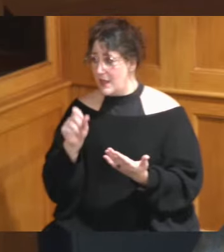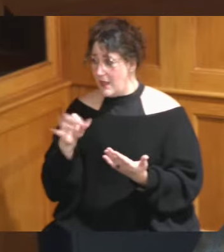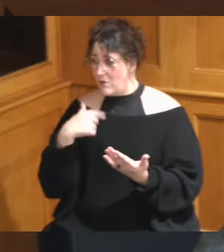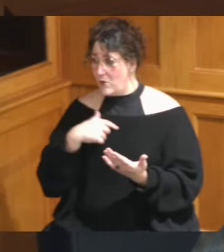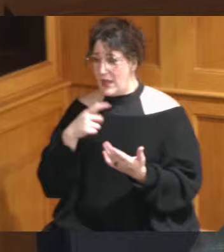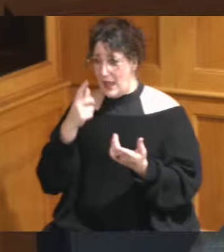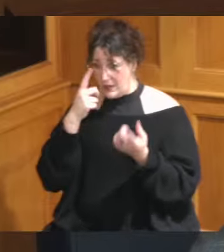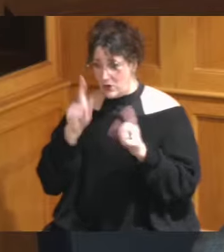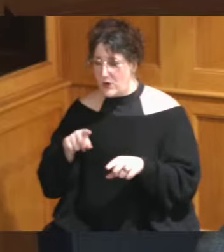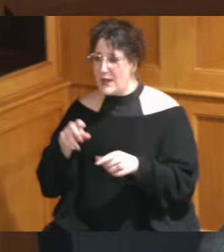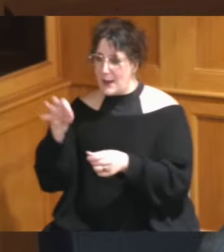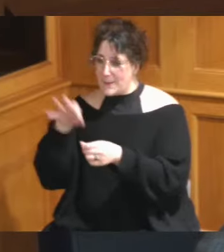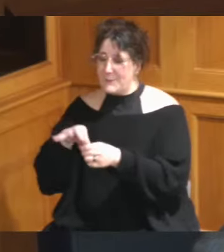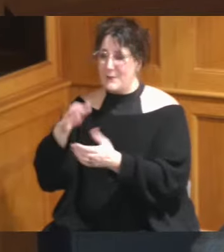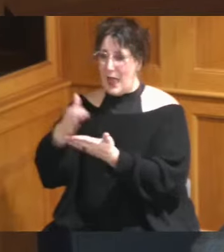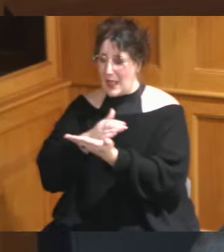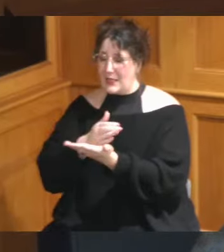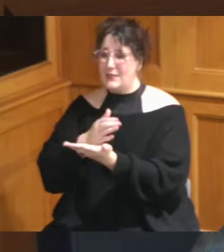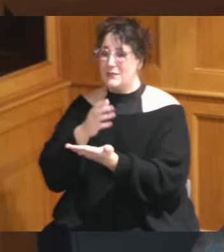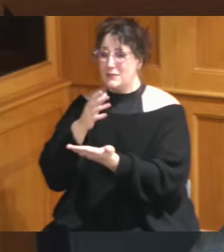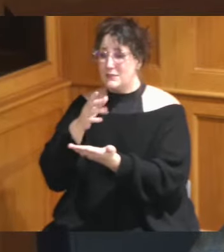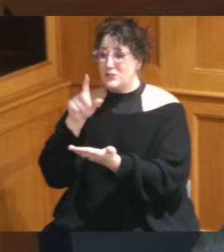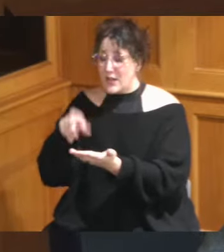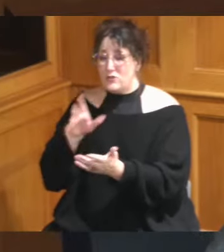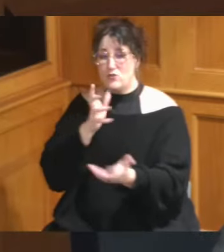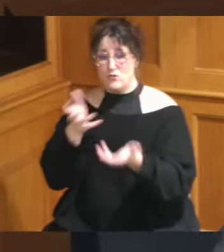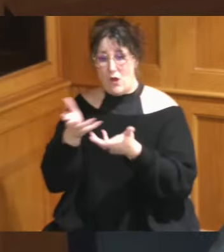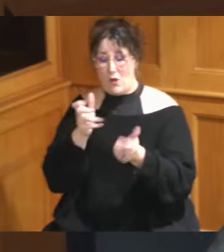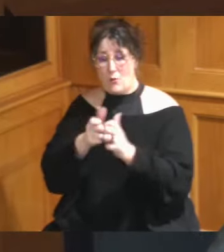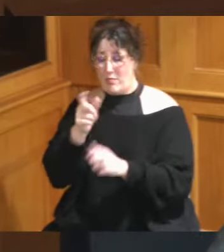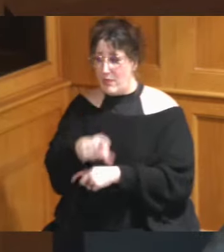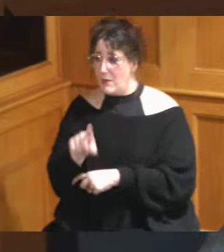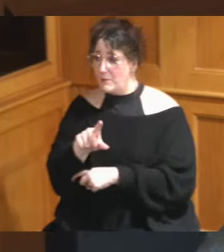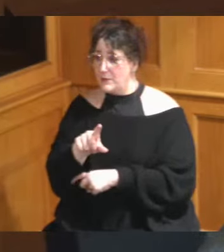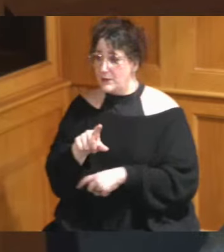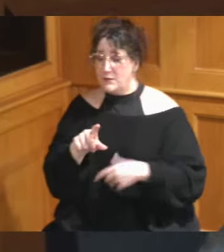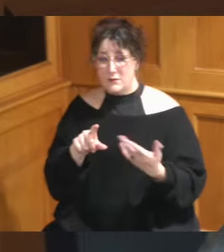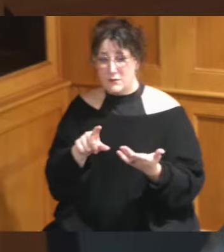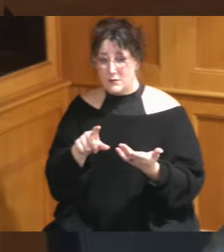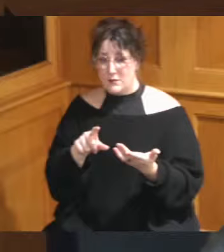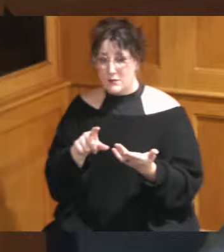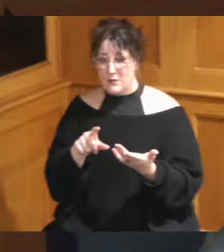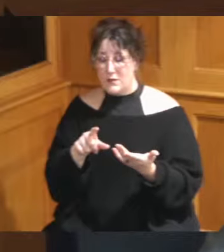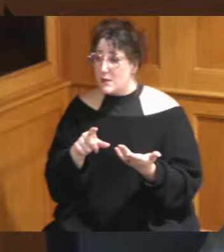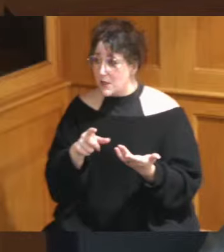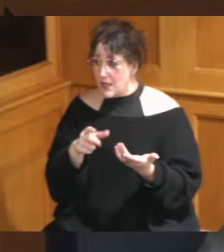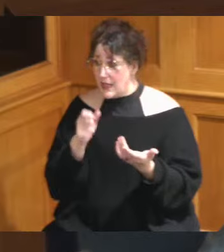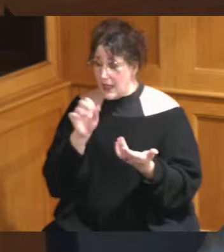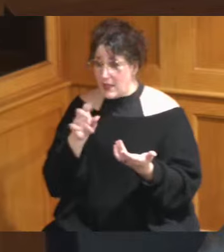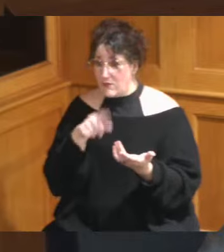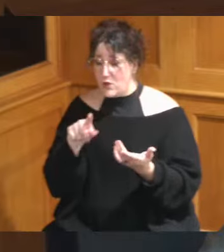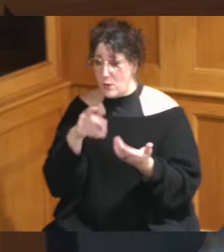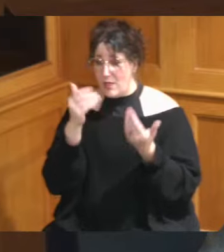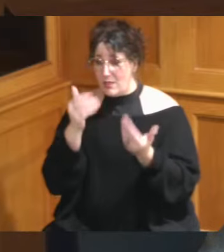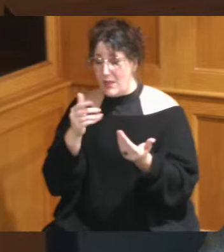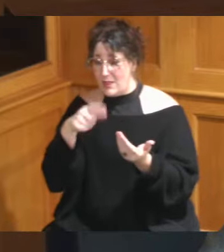it on the ballot because then you got to talk to them. You put them on the ballot, they won't be running down trying to meet with our officers. They'll be out in the community trying to meet